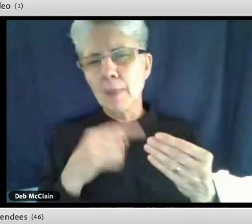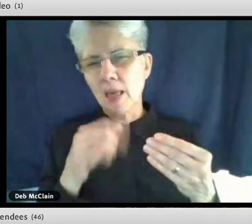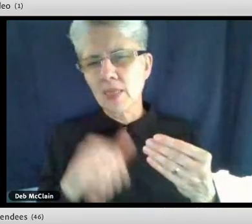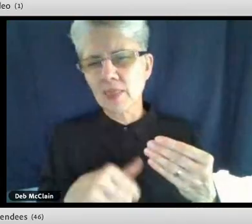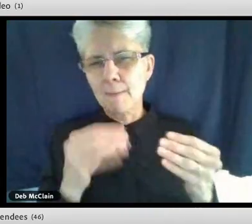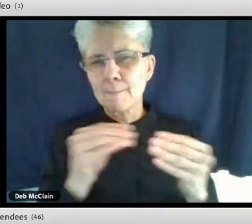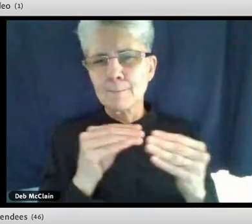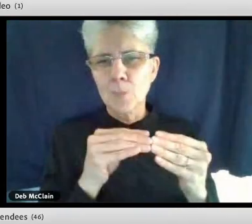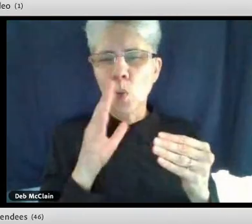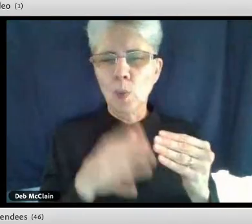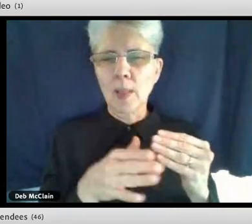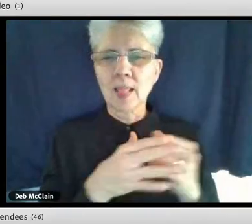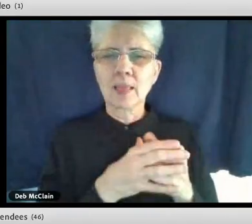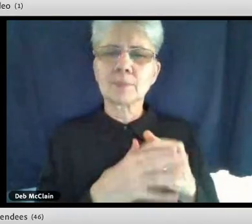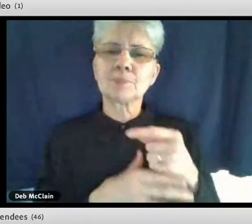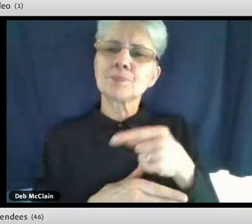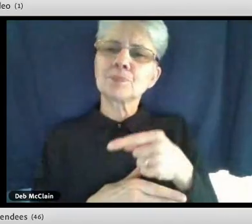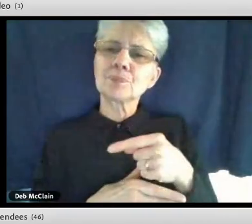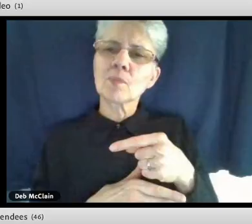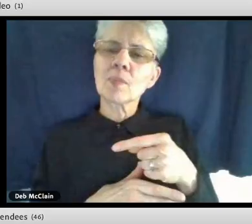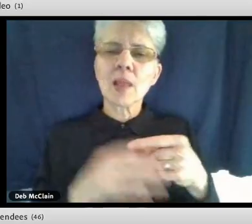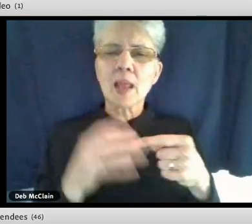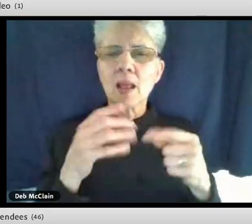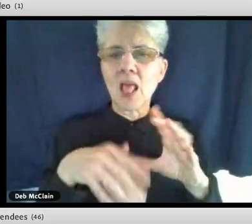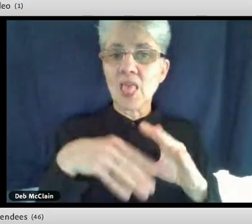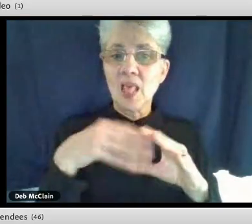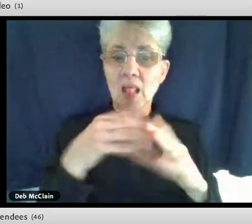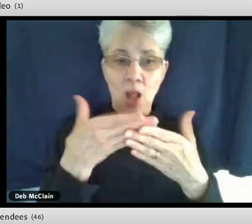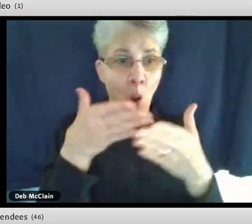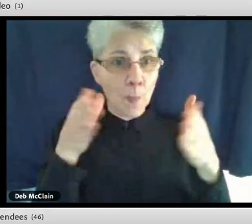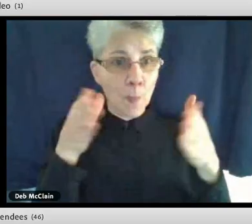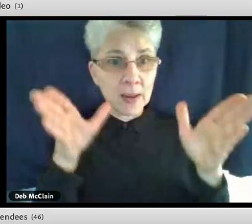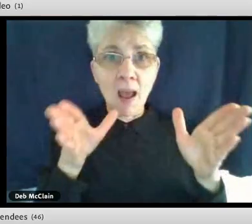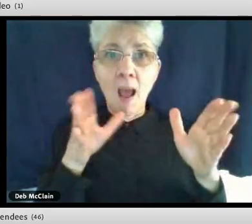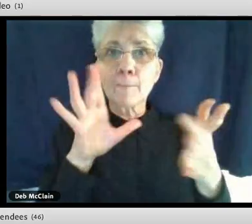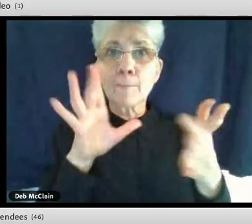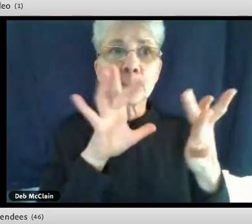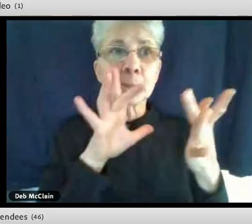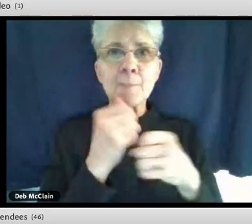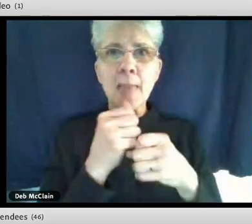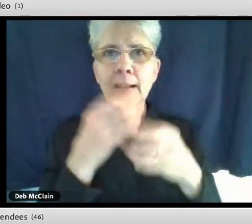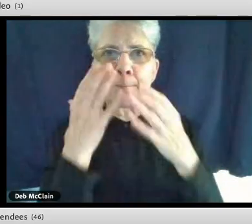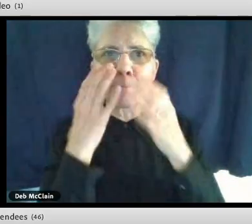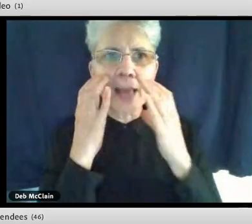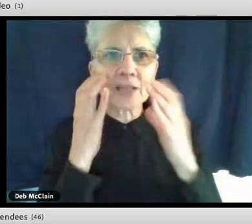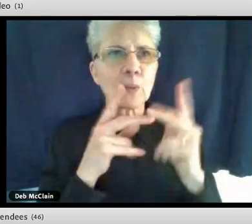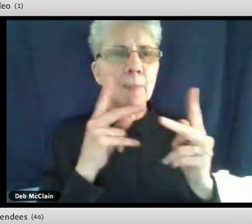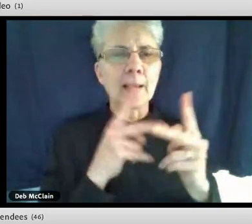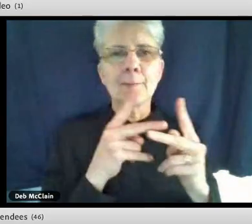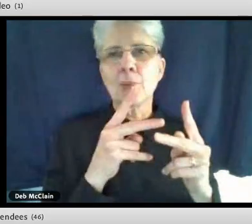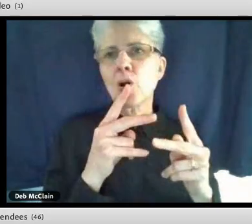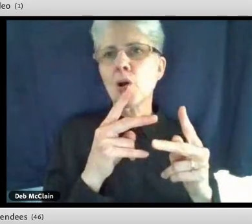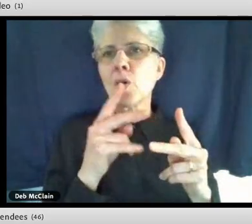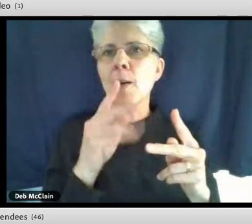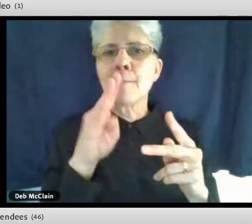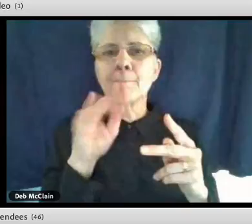You know, again, think outside of yourself. Make a ton of masks for people. The bases and everybody now, you know, everybody needs masks,